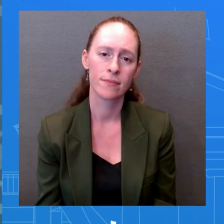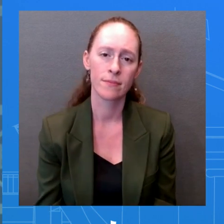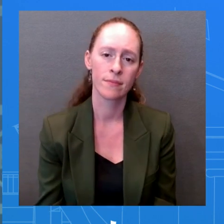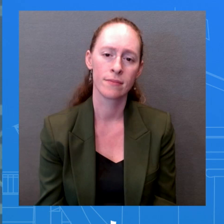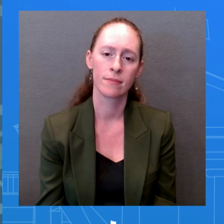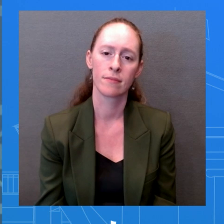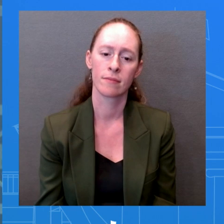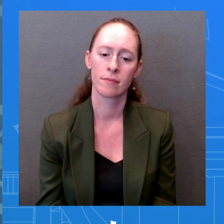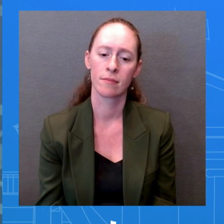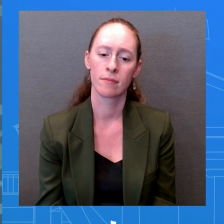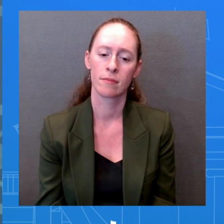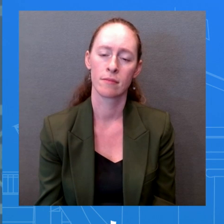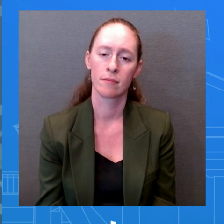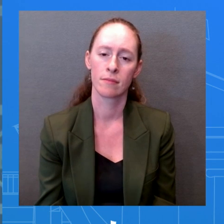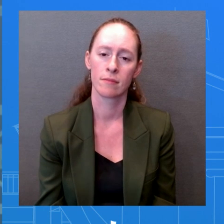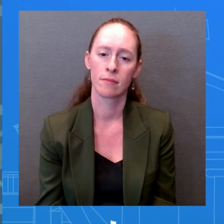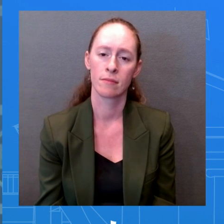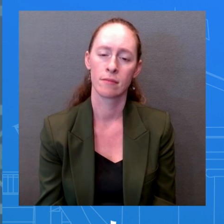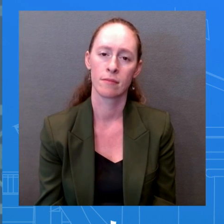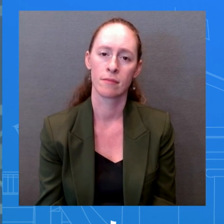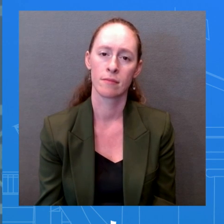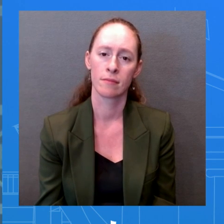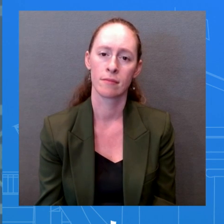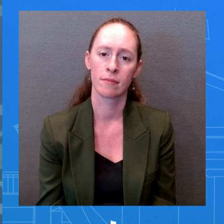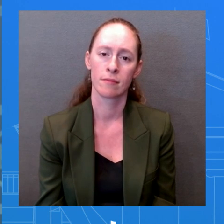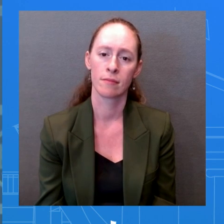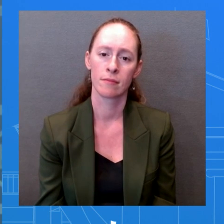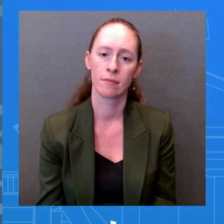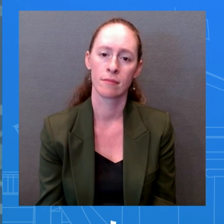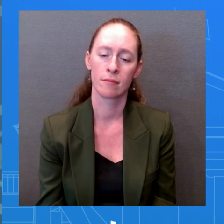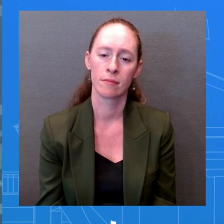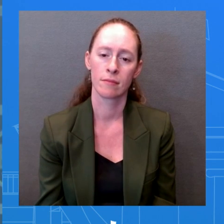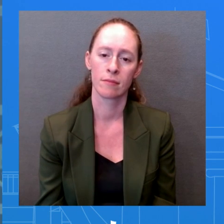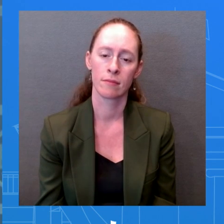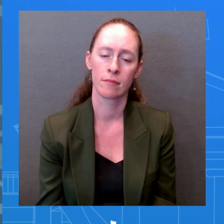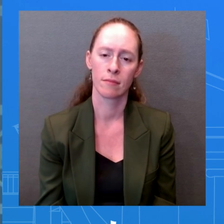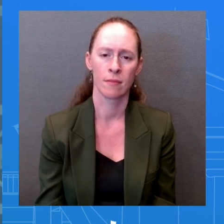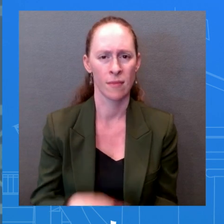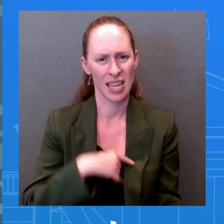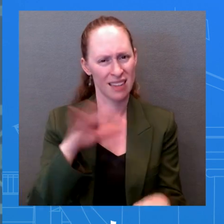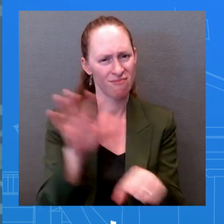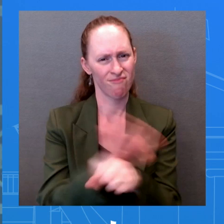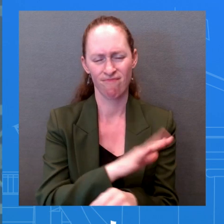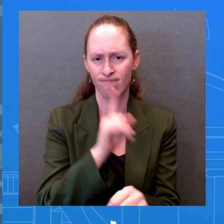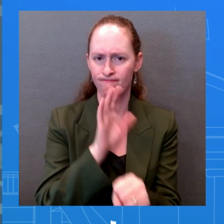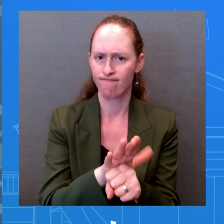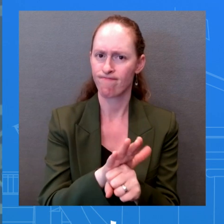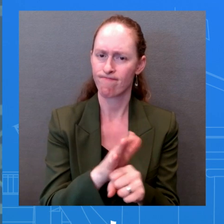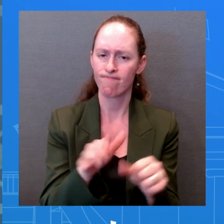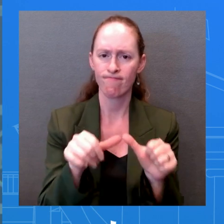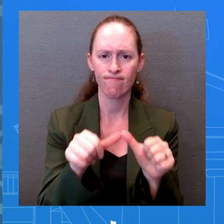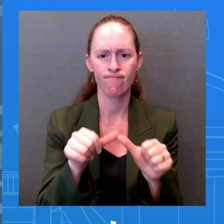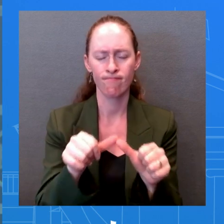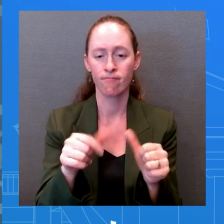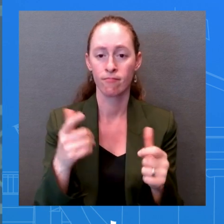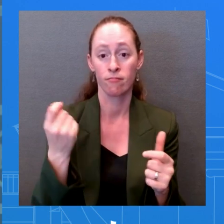we're committed to getting it done and getting it done right. We need to do it in a humane way. We need to do it in a safe way.